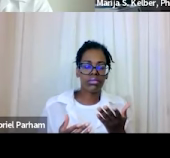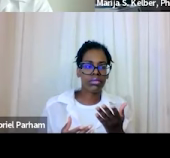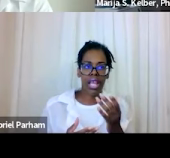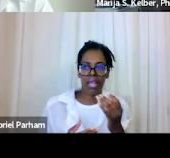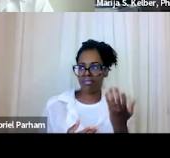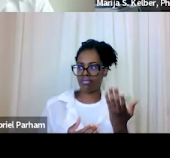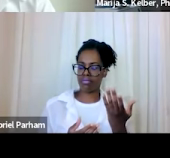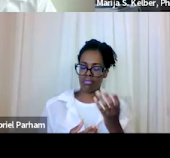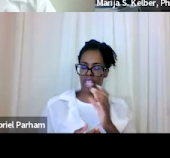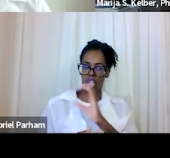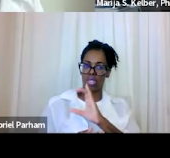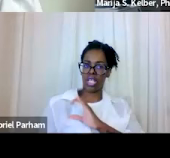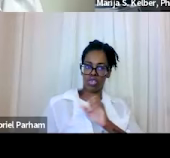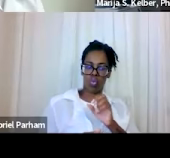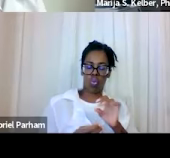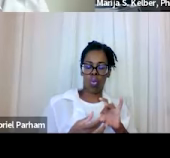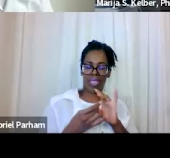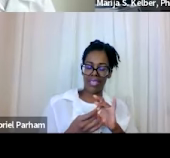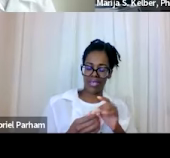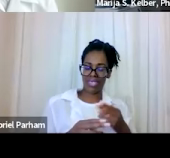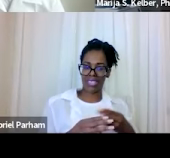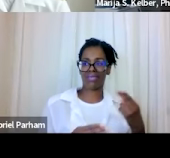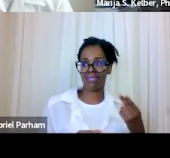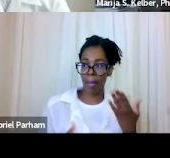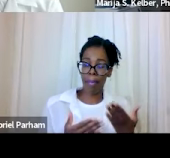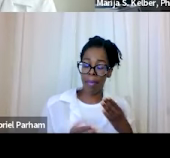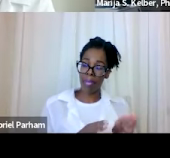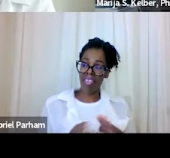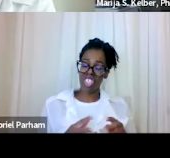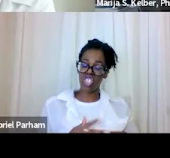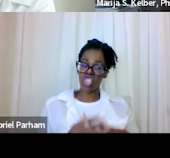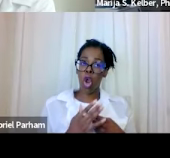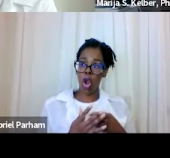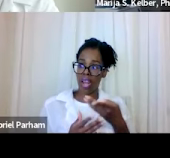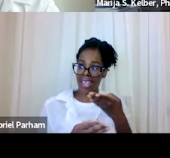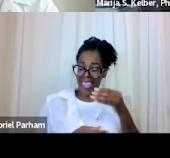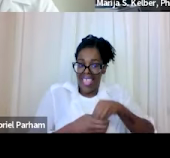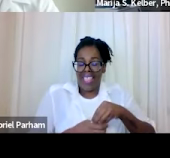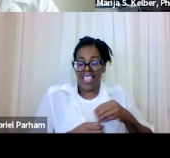Perhaps misbehavior started in the military, characterization of discharge limits their access